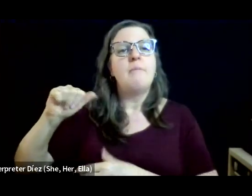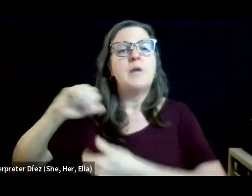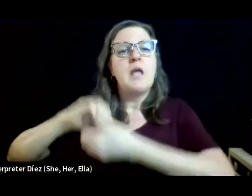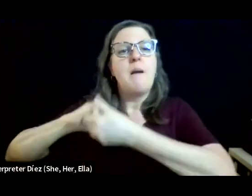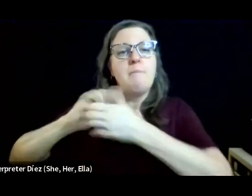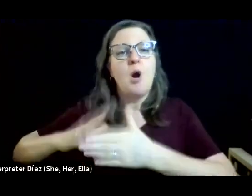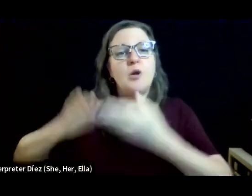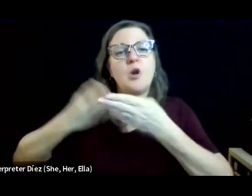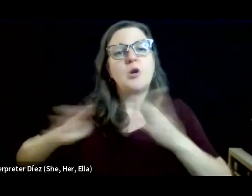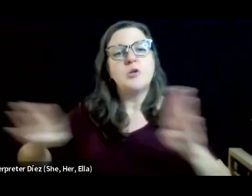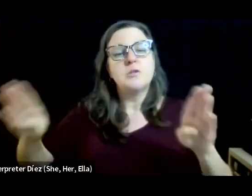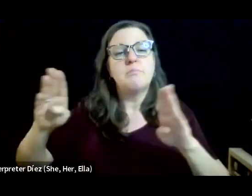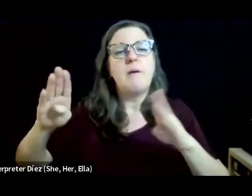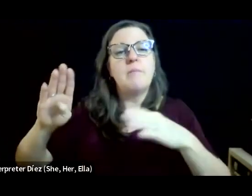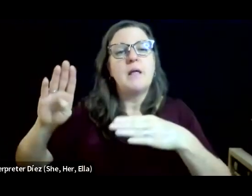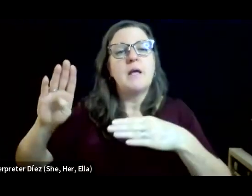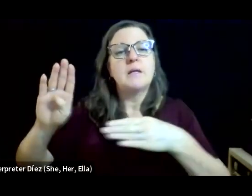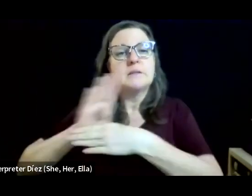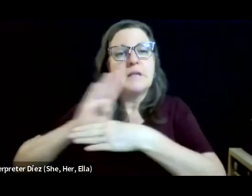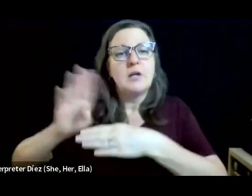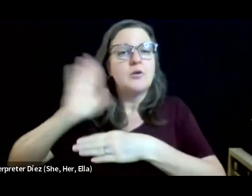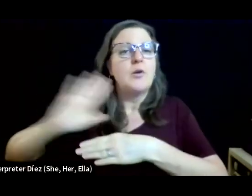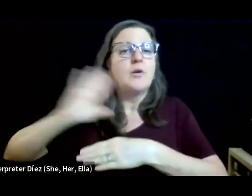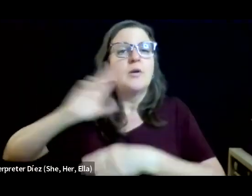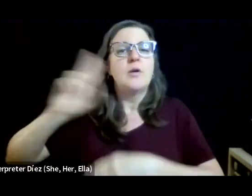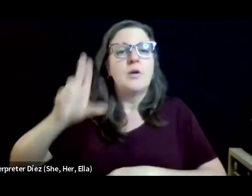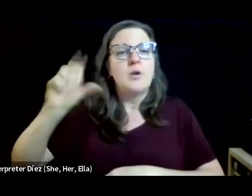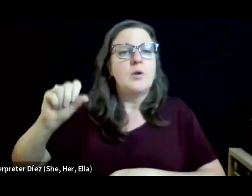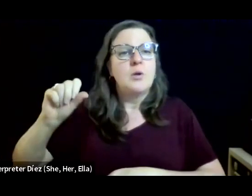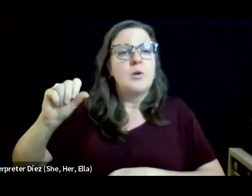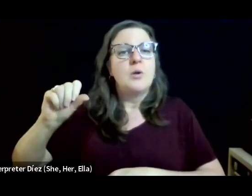formerly US Agreement- Communities Agreement